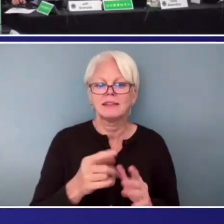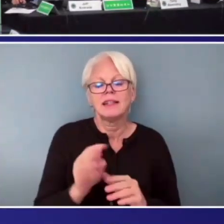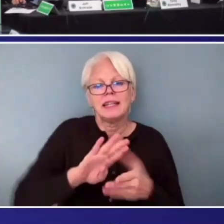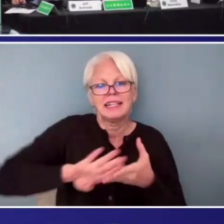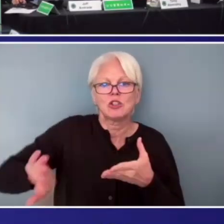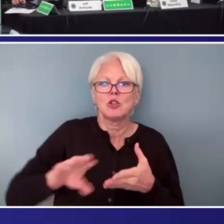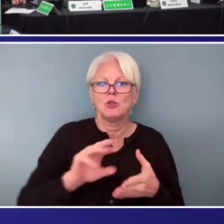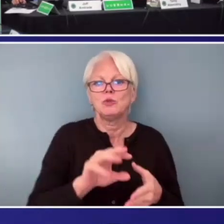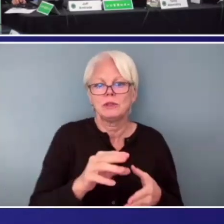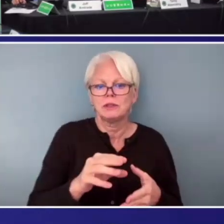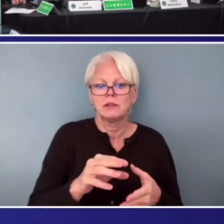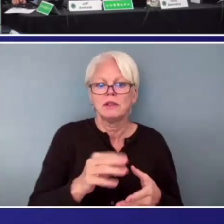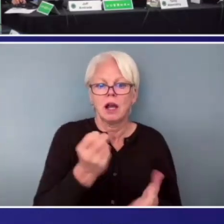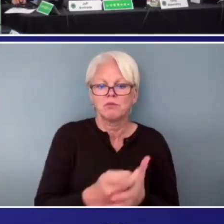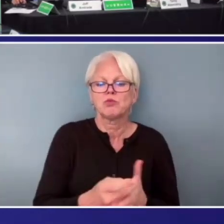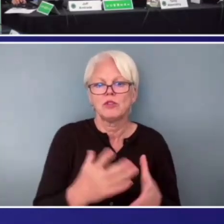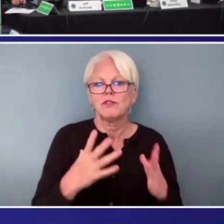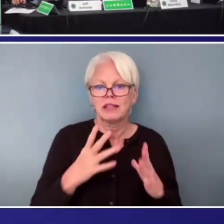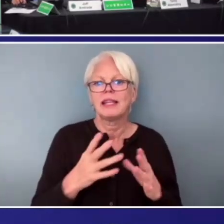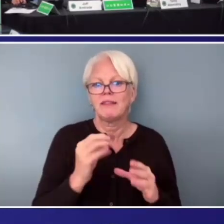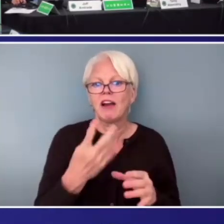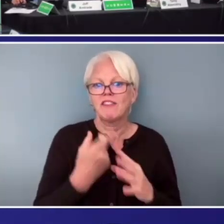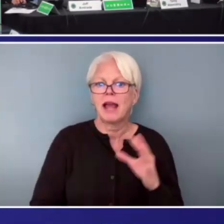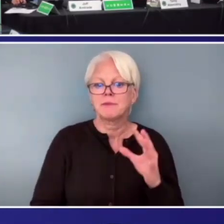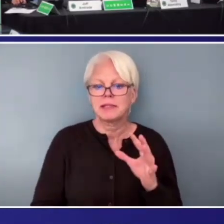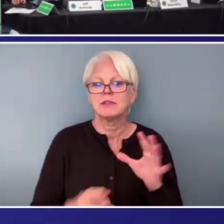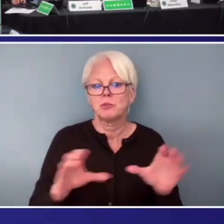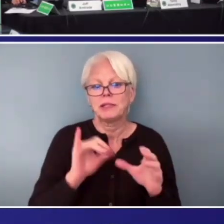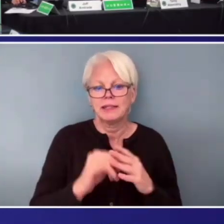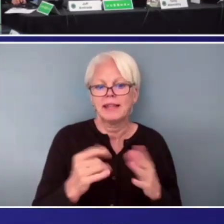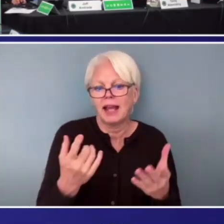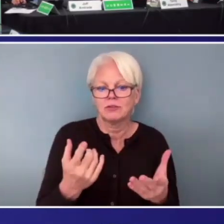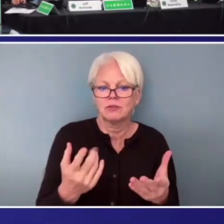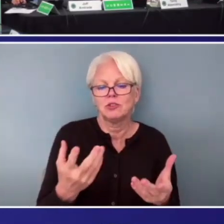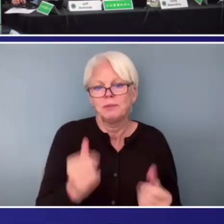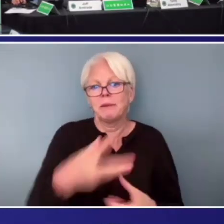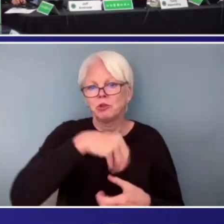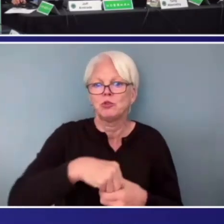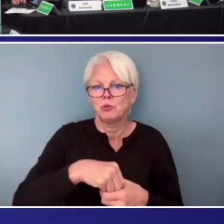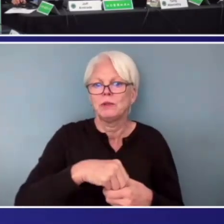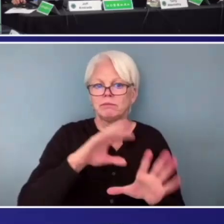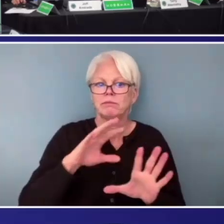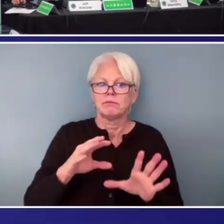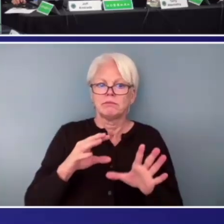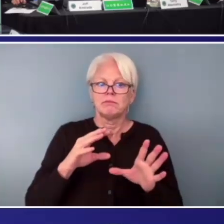So the reason we did that was to account for approved leave of absence. Great. Thank you. Oh, wait. Sorry. Hold on one second.